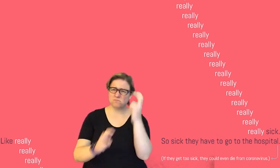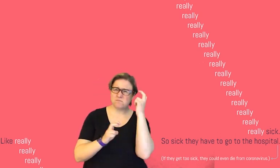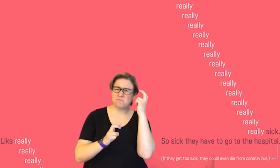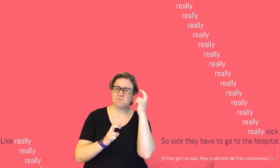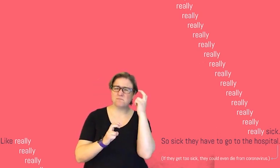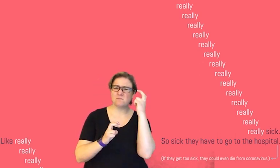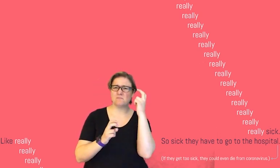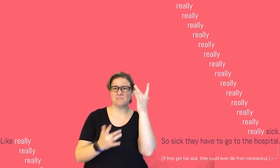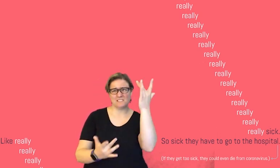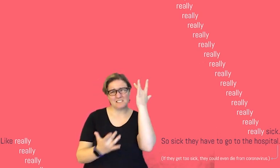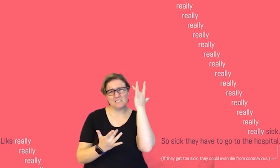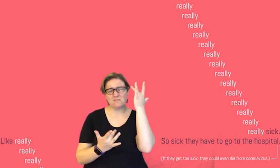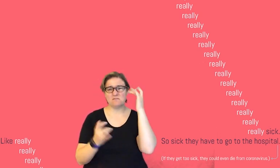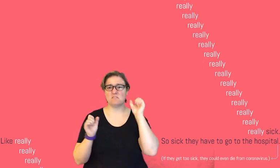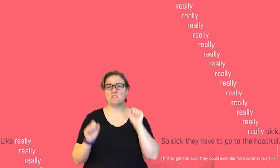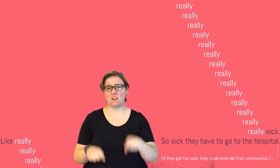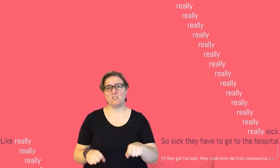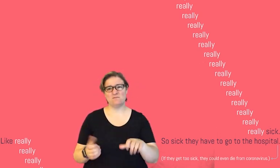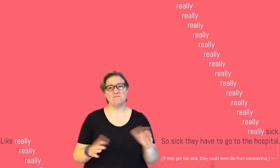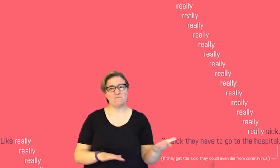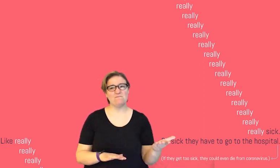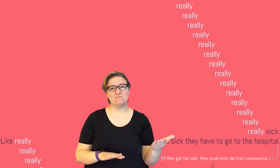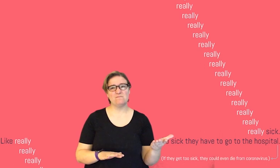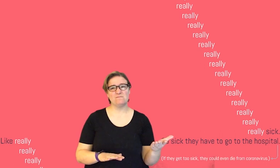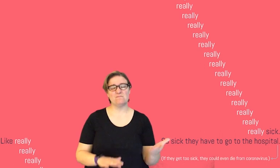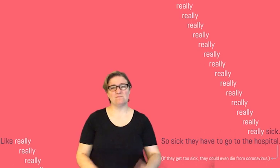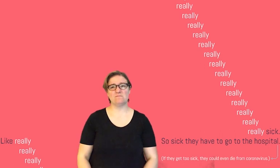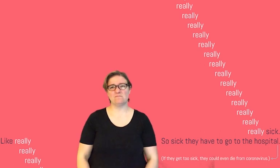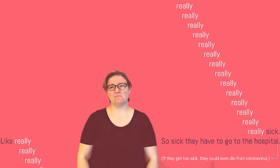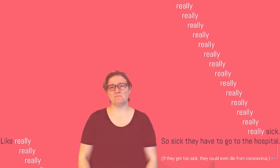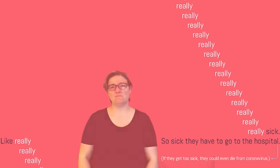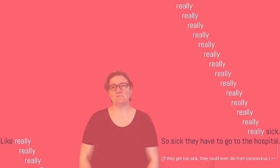If they get too sick, they could even die from the coronavirus.